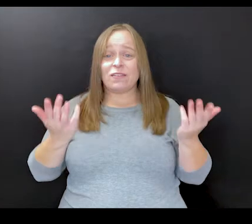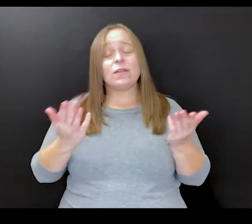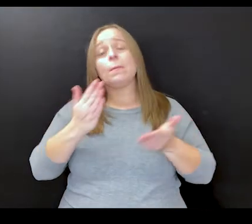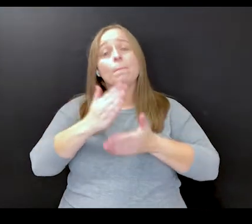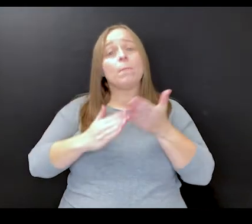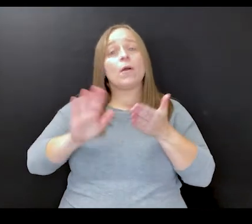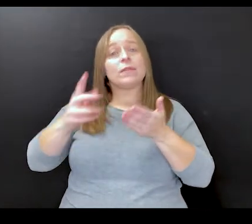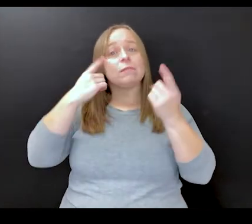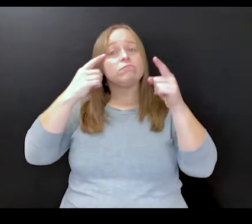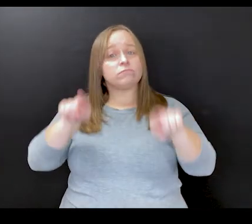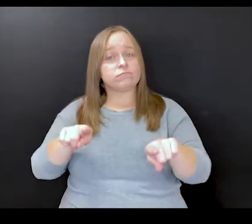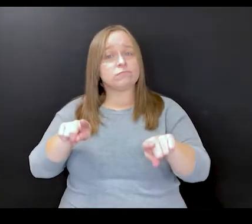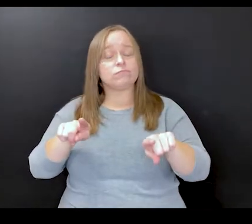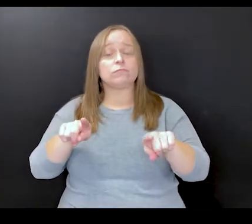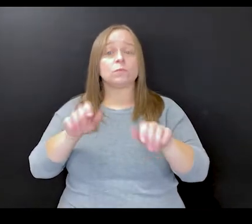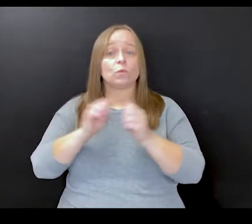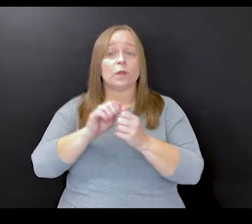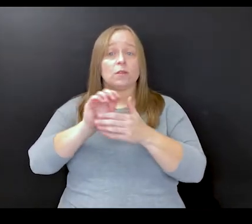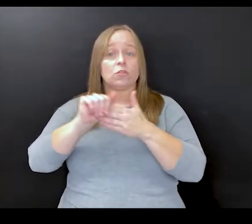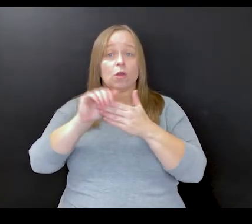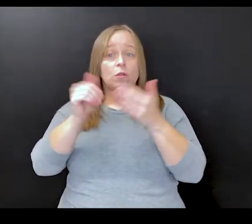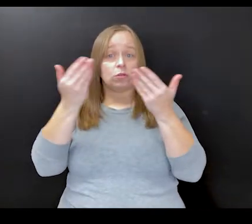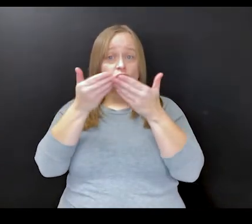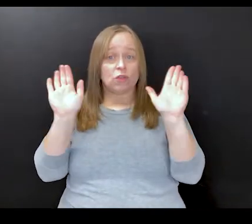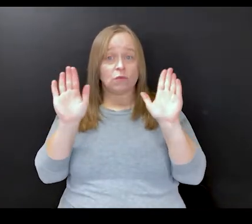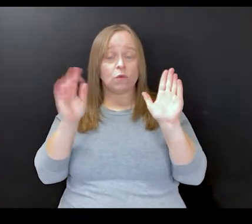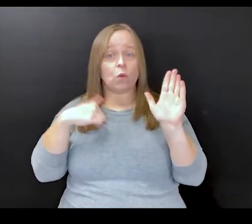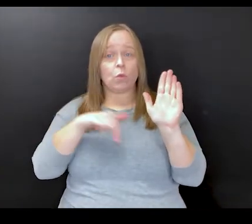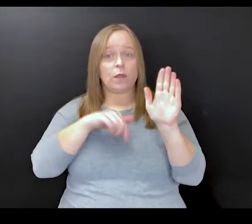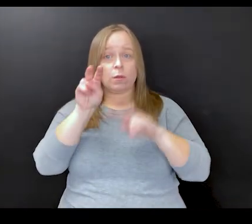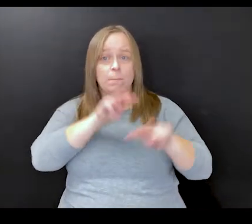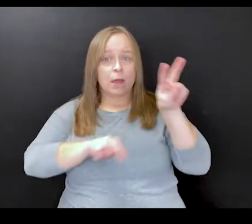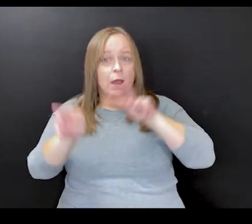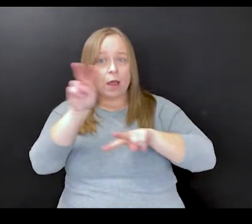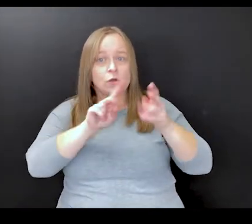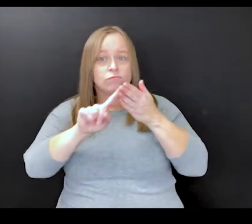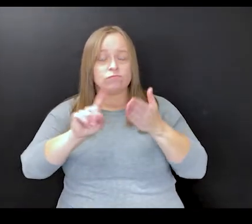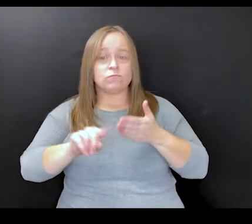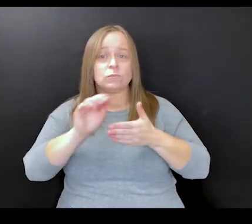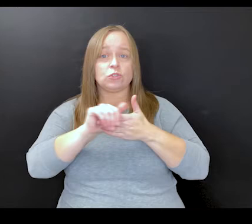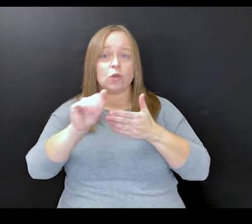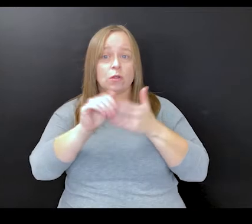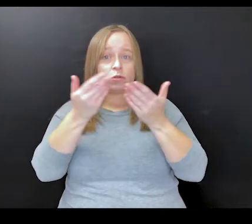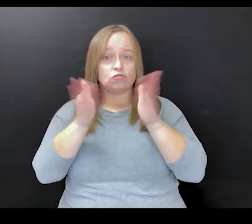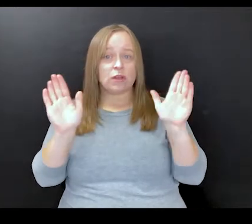As part of the settlement with Dollar General, we will be monitoring Dollar General stores